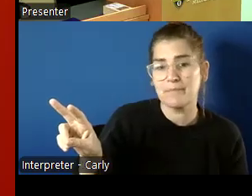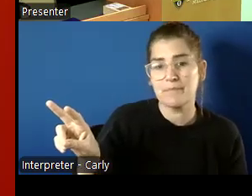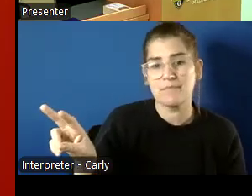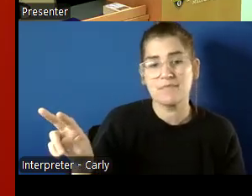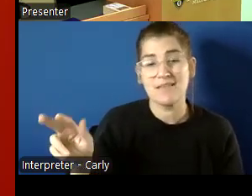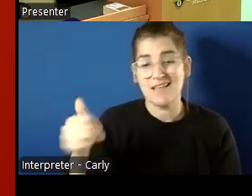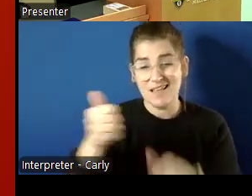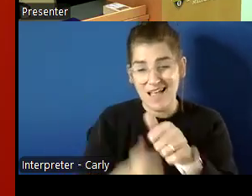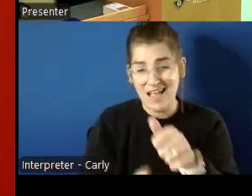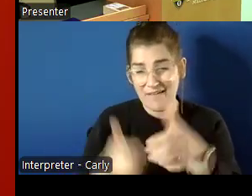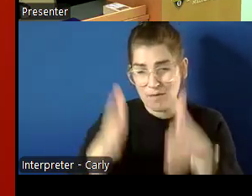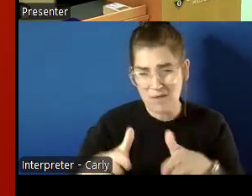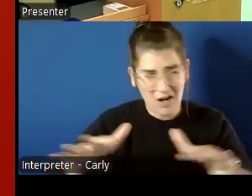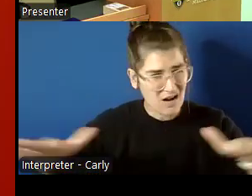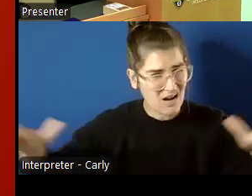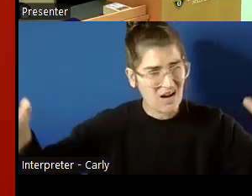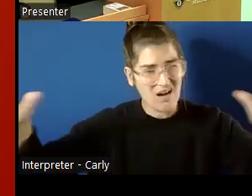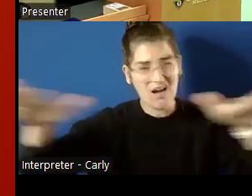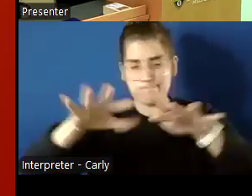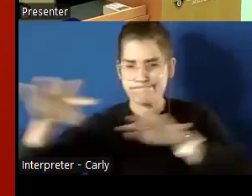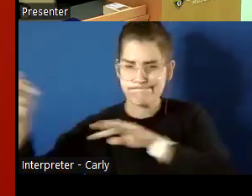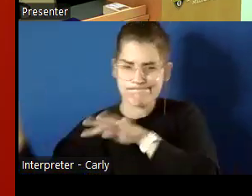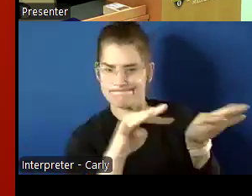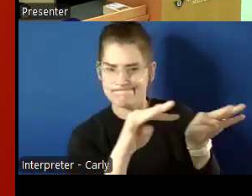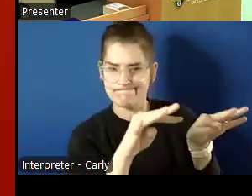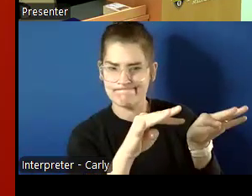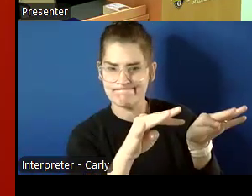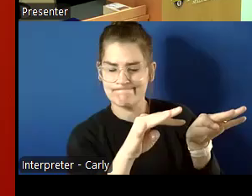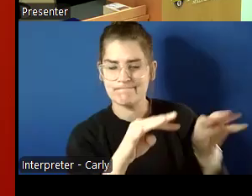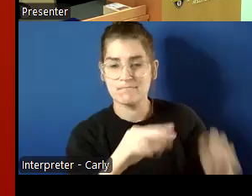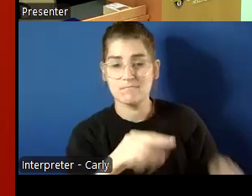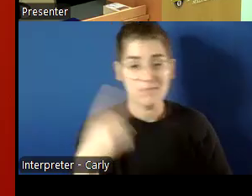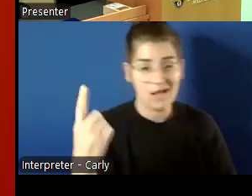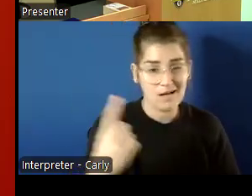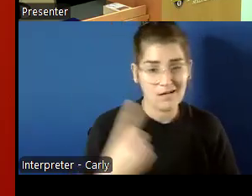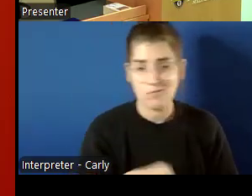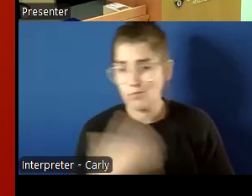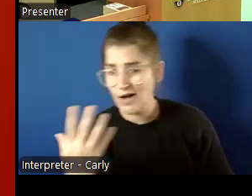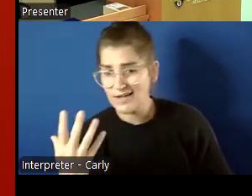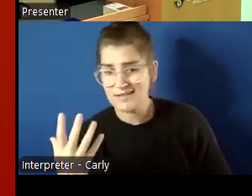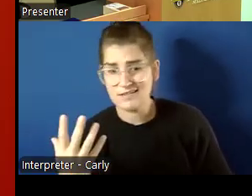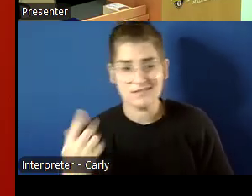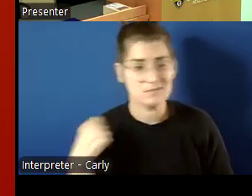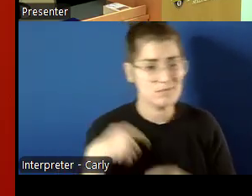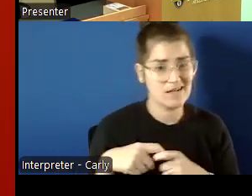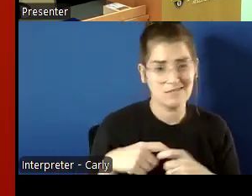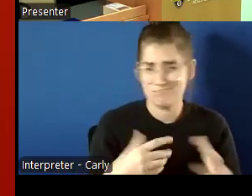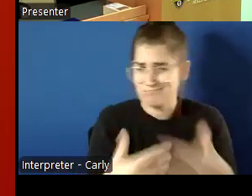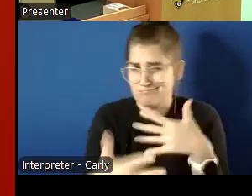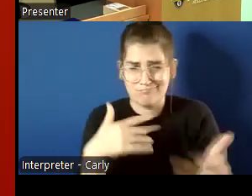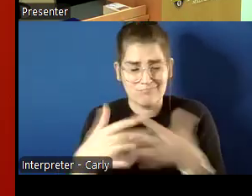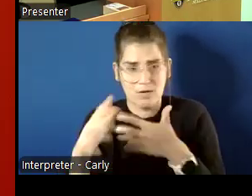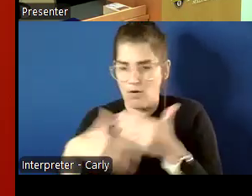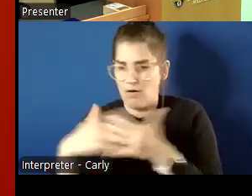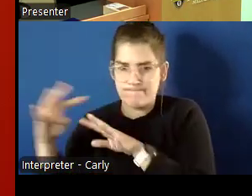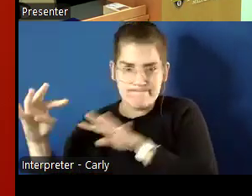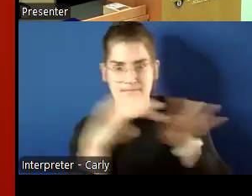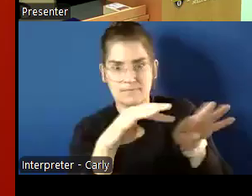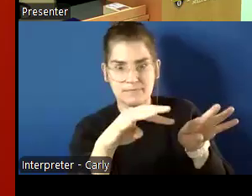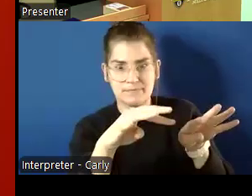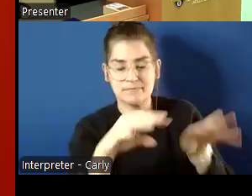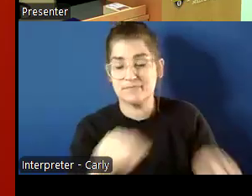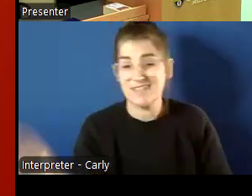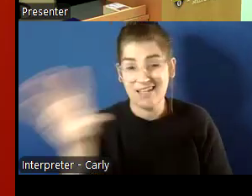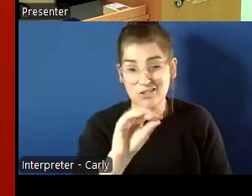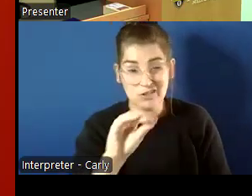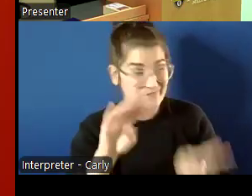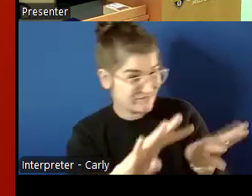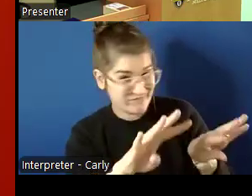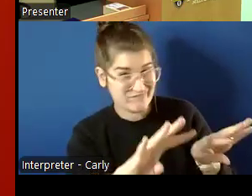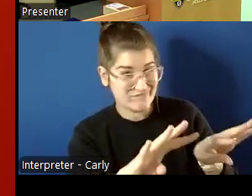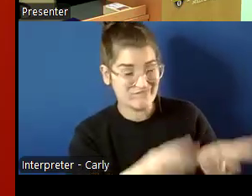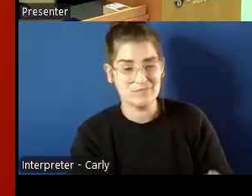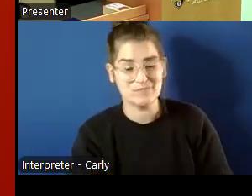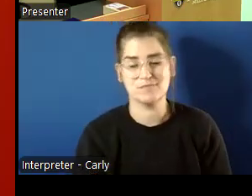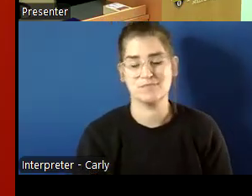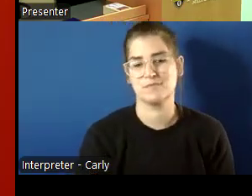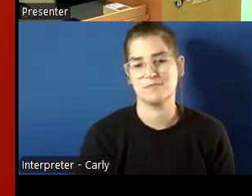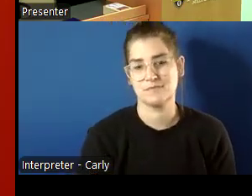in the entire train station was on her. Black, white, Hispanic, Asian, all eyes on her at 14.